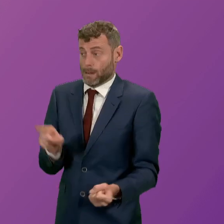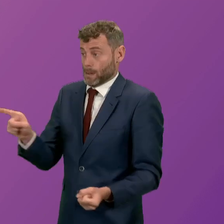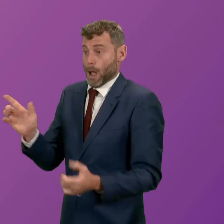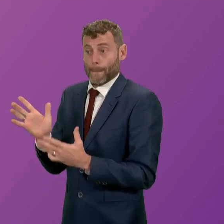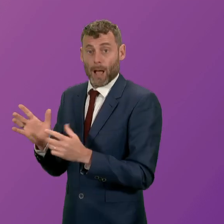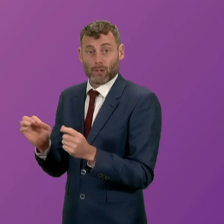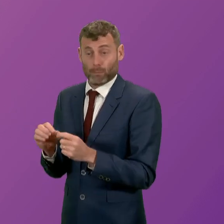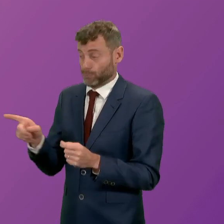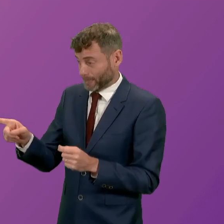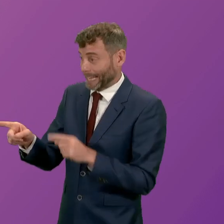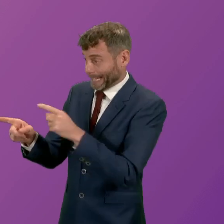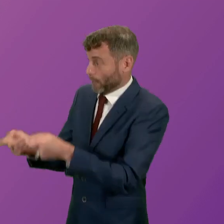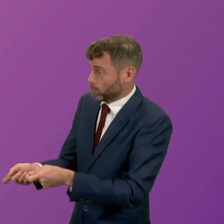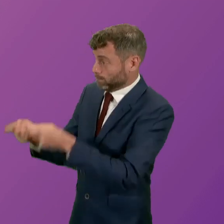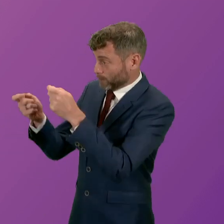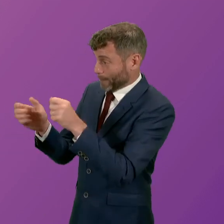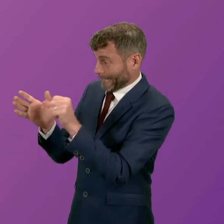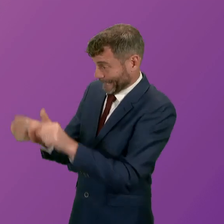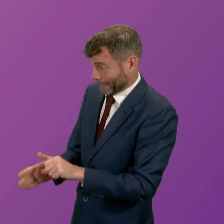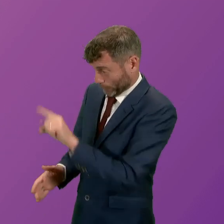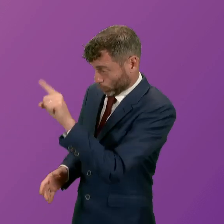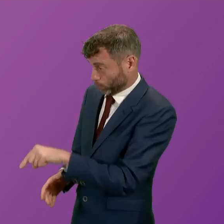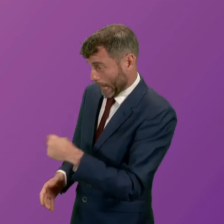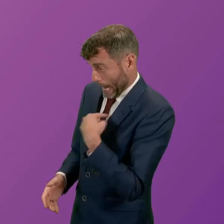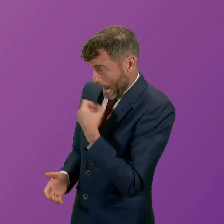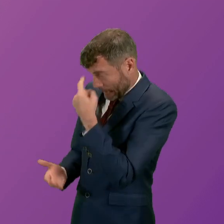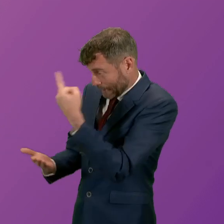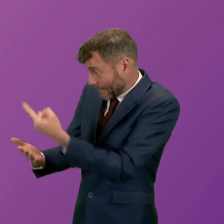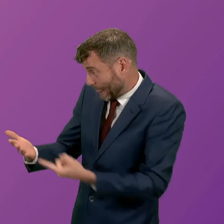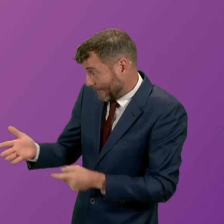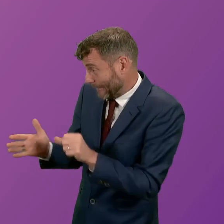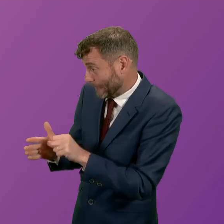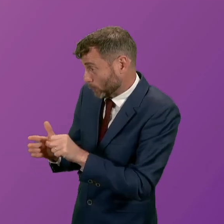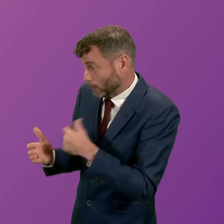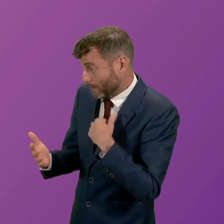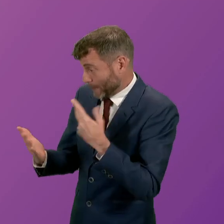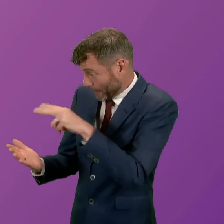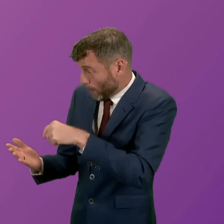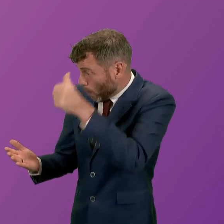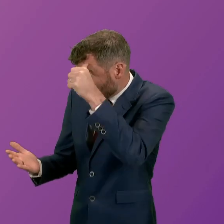I understand the issues that Miles Briggs is raising with me. I am totally familiar with them and I understand the importance of them. I have just answered Mr